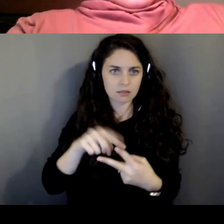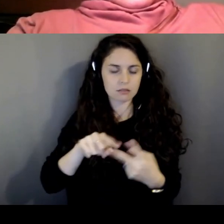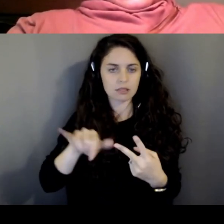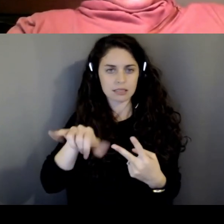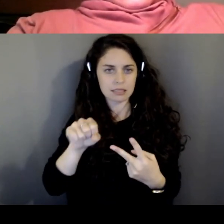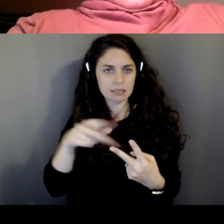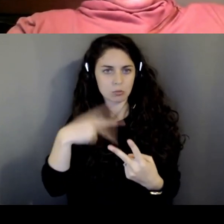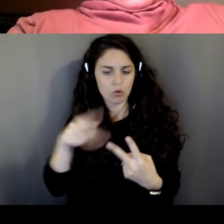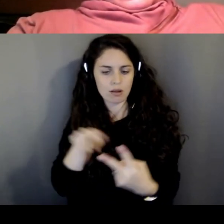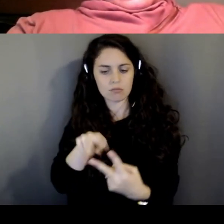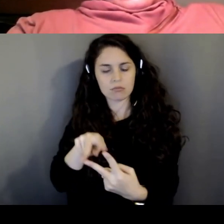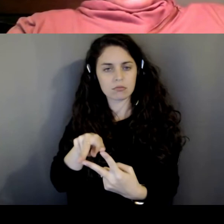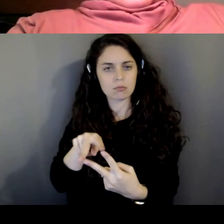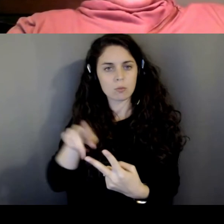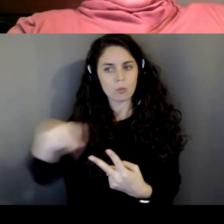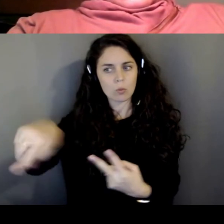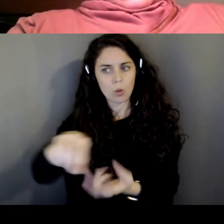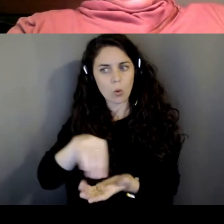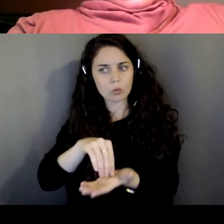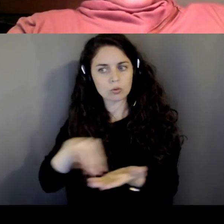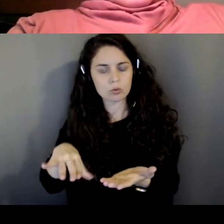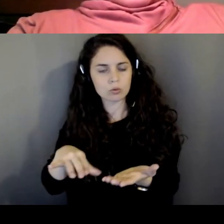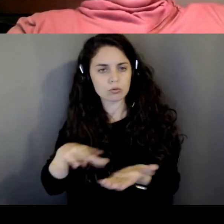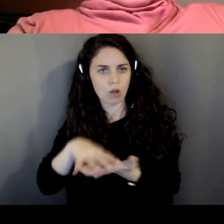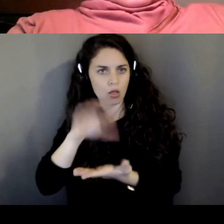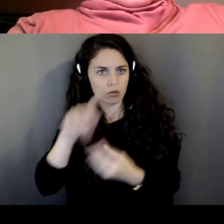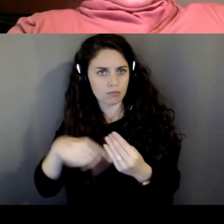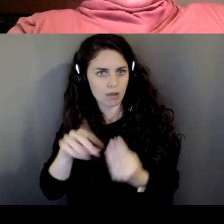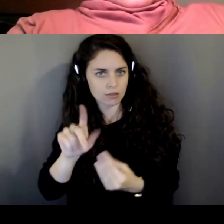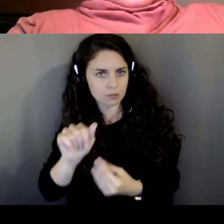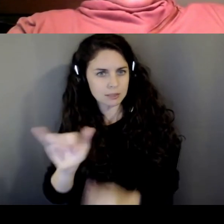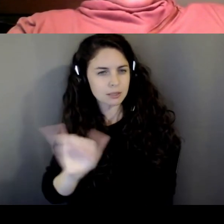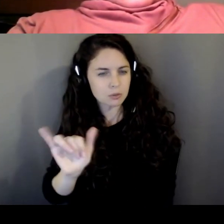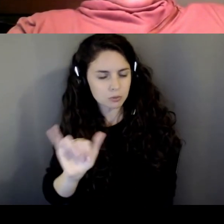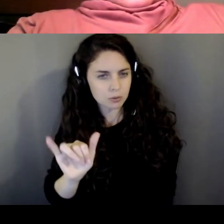a little bit of information about disability as well. Can you just speak to that briefly?